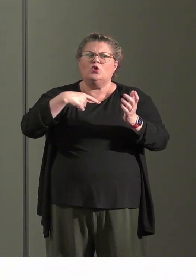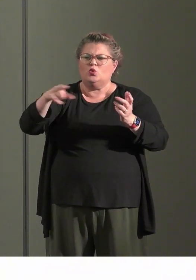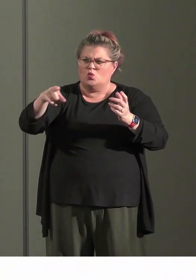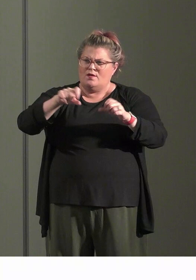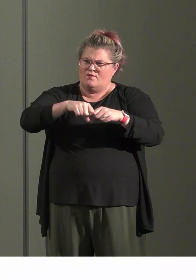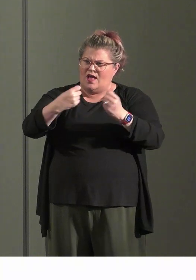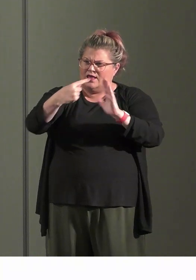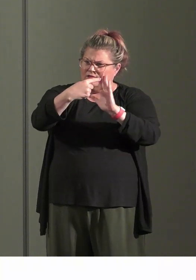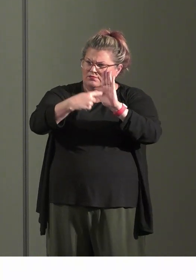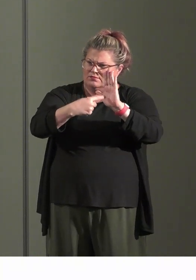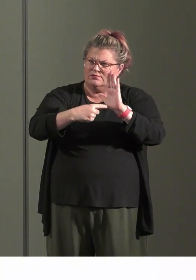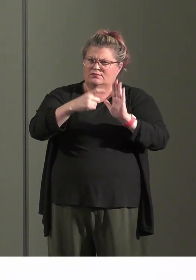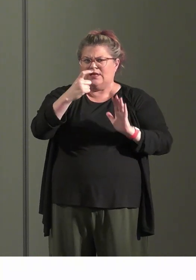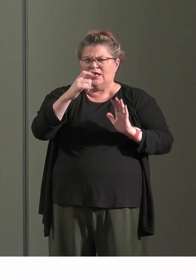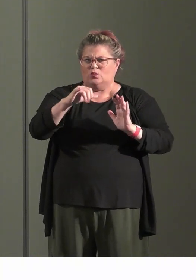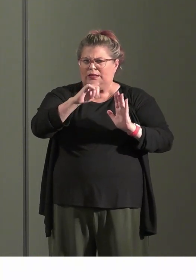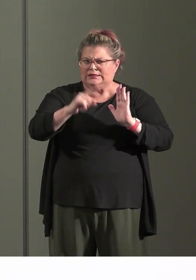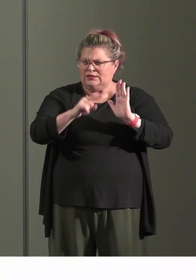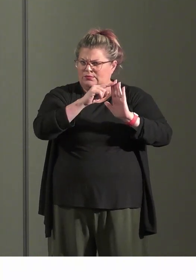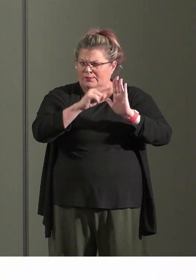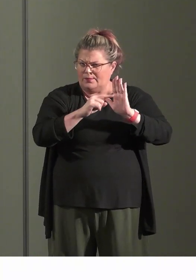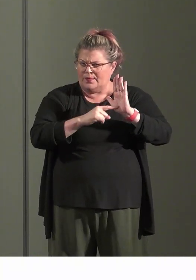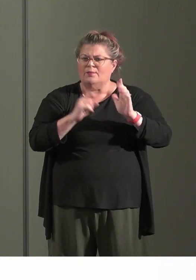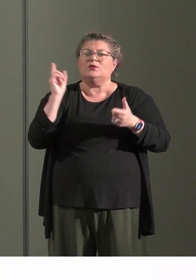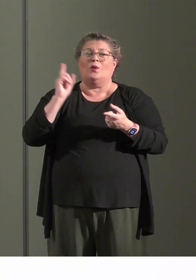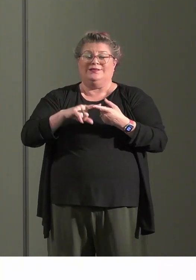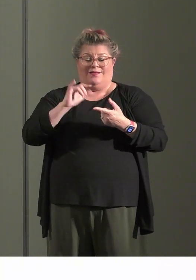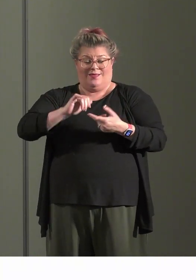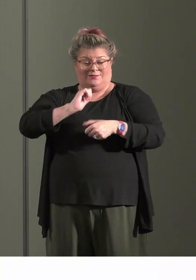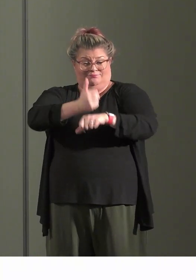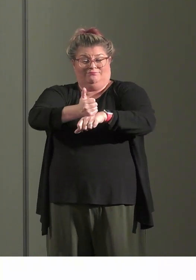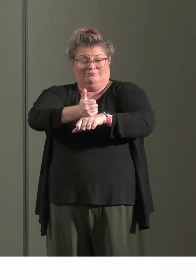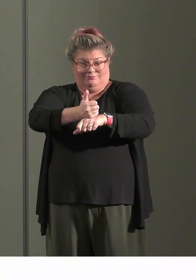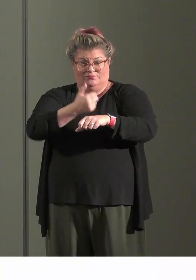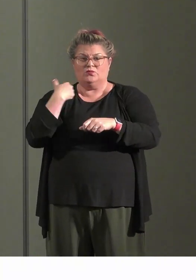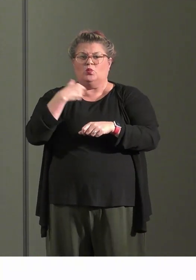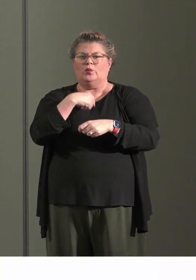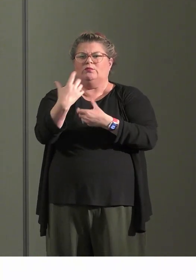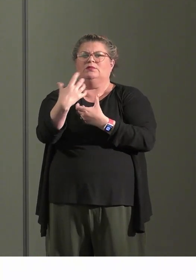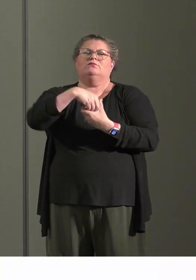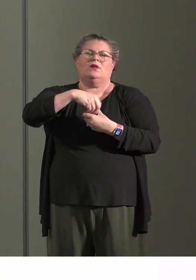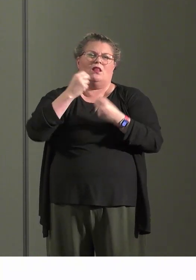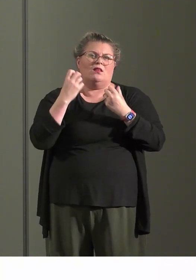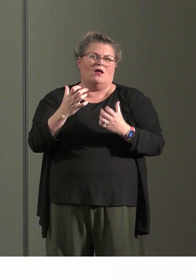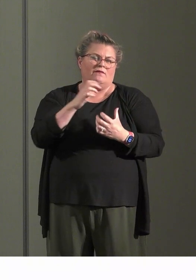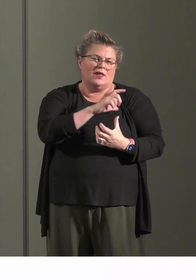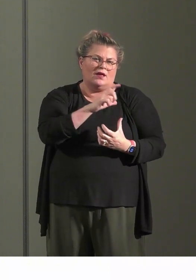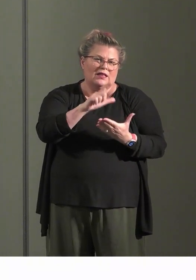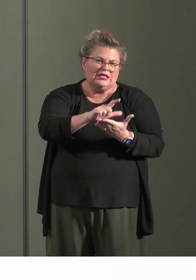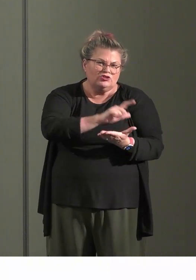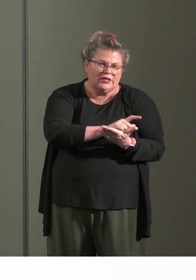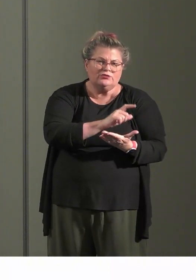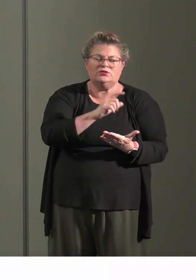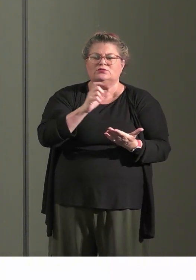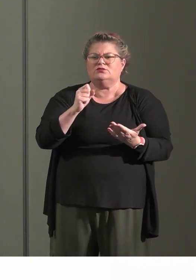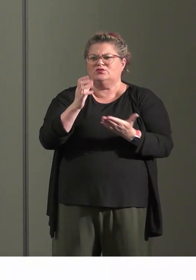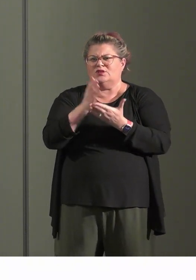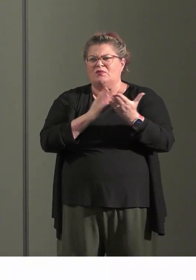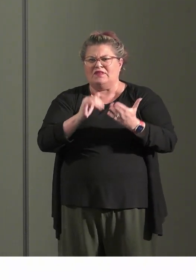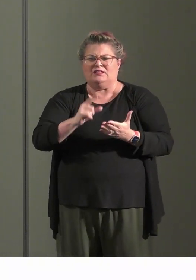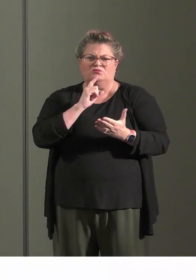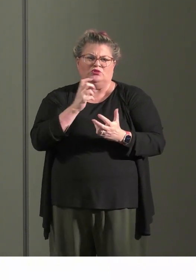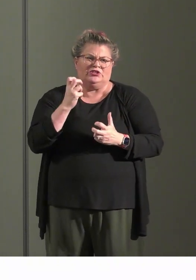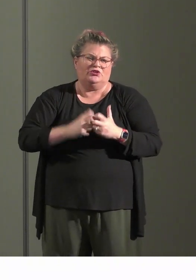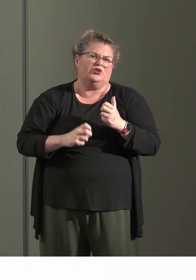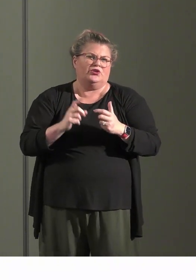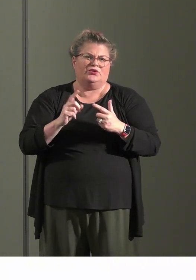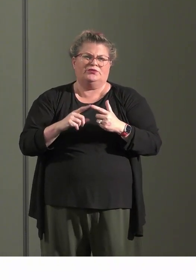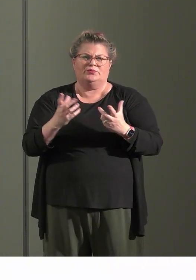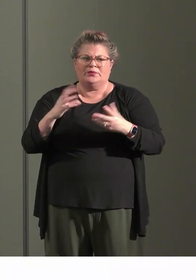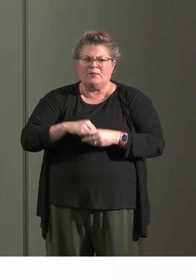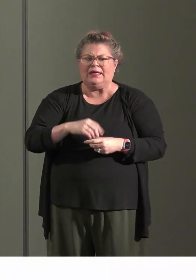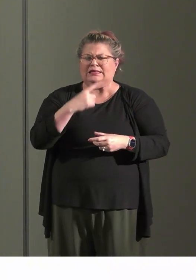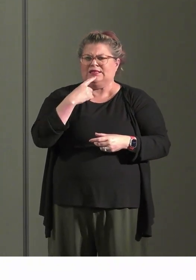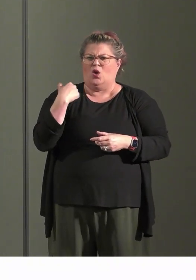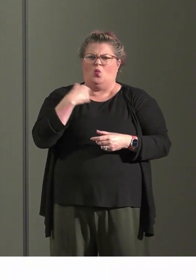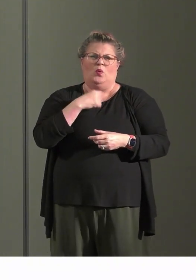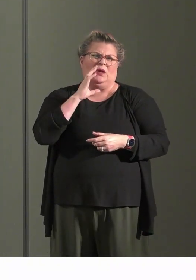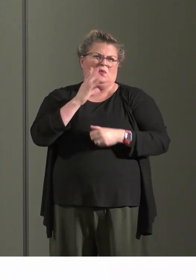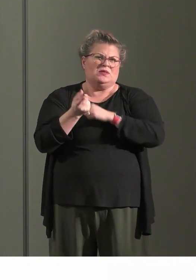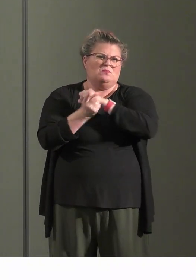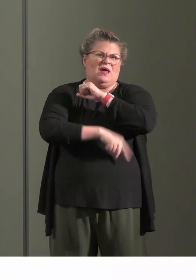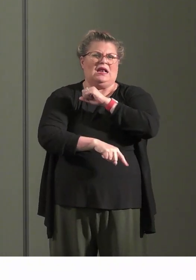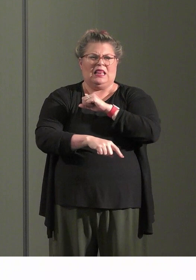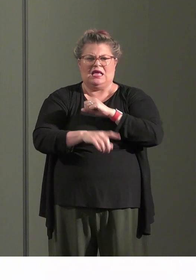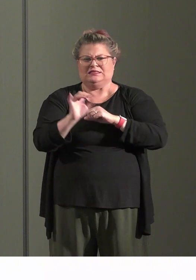incorporate it. Until it is in place it is hard to come into say we will penalize company X.